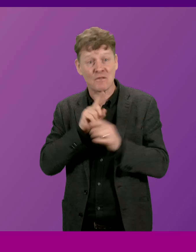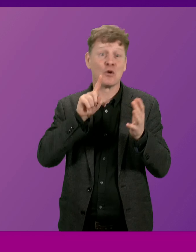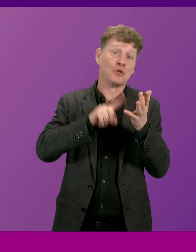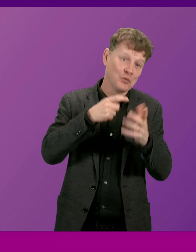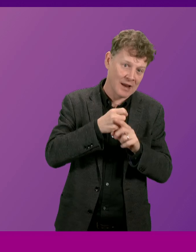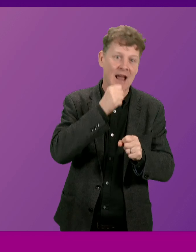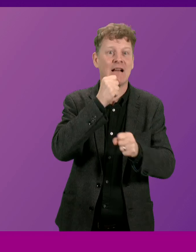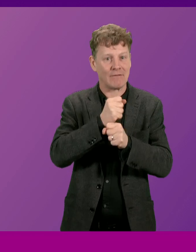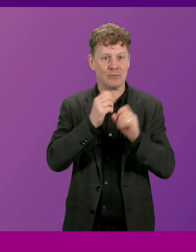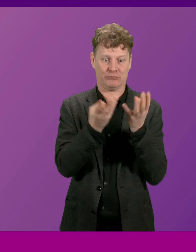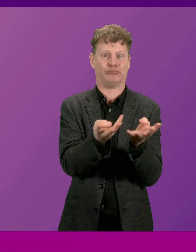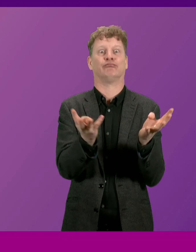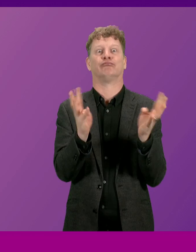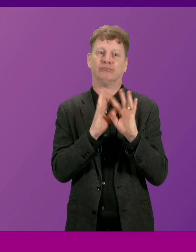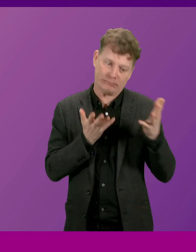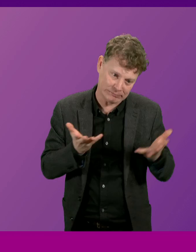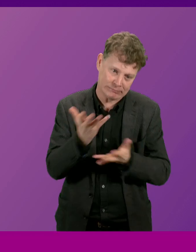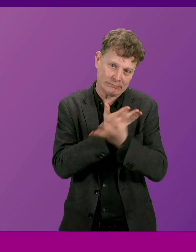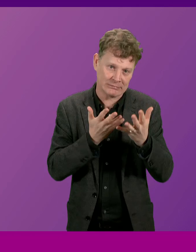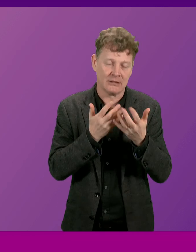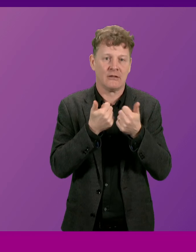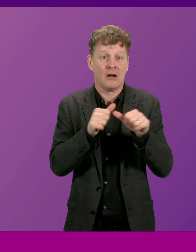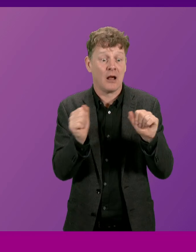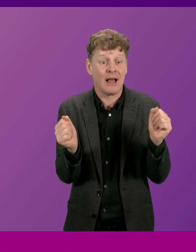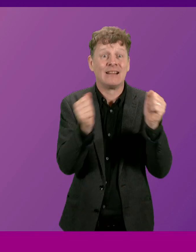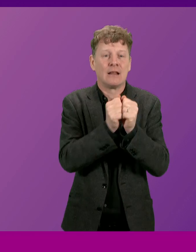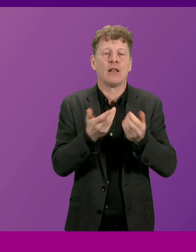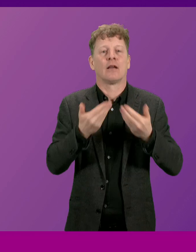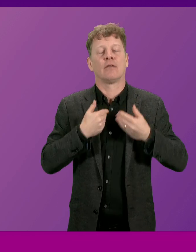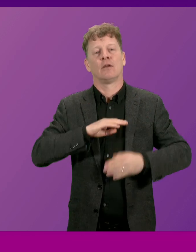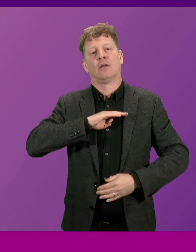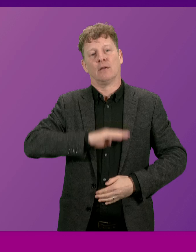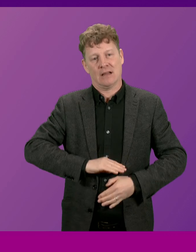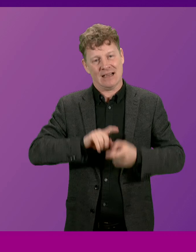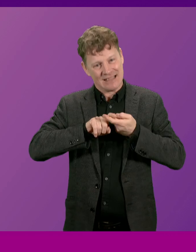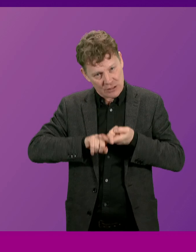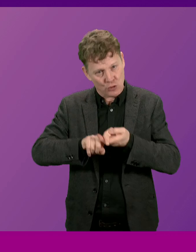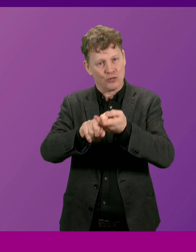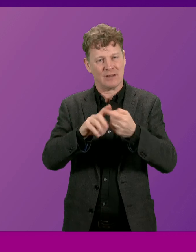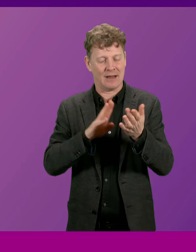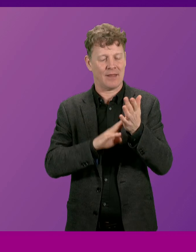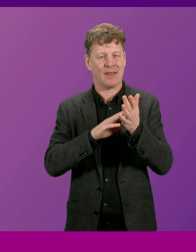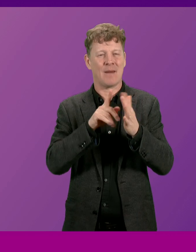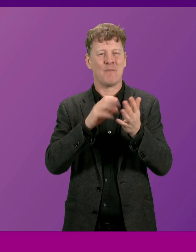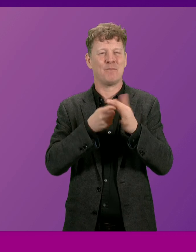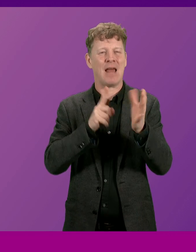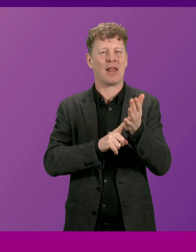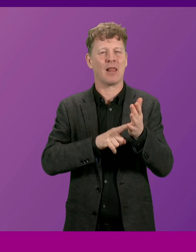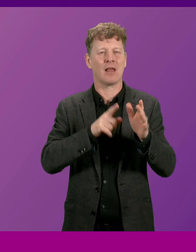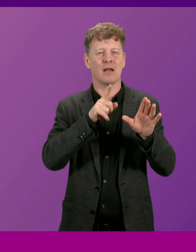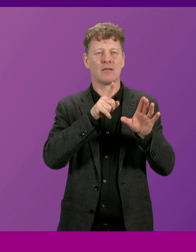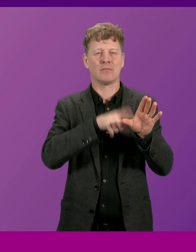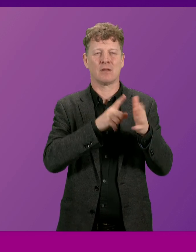provide security and reassurance to employees at the Methil yard in Mr